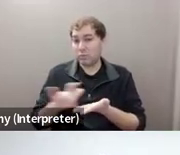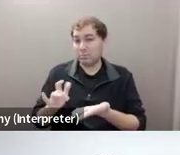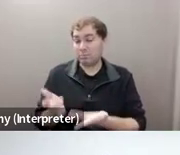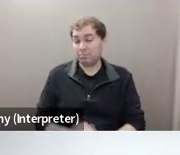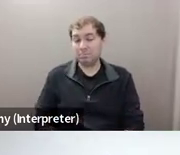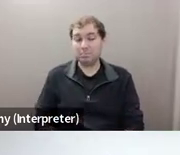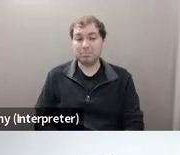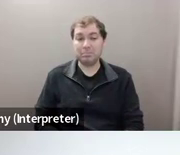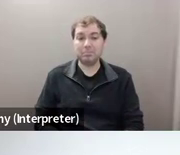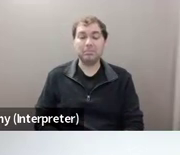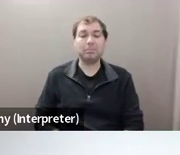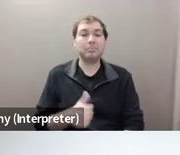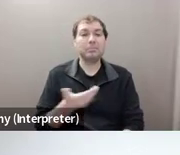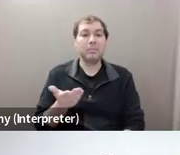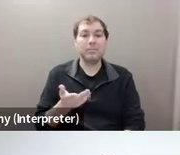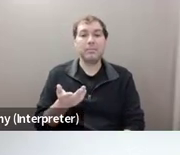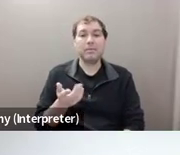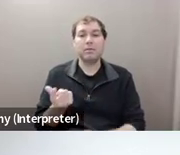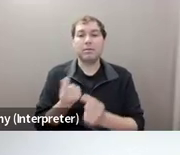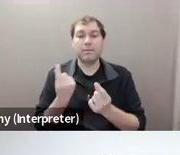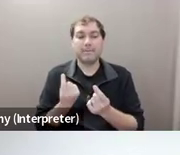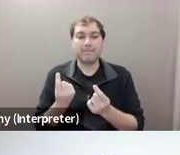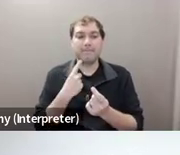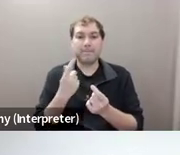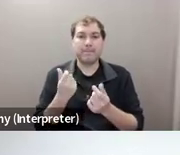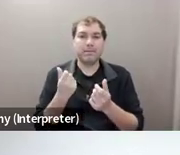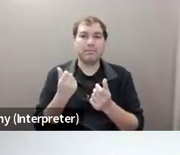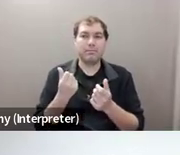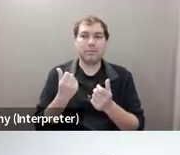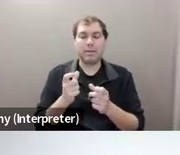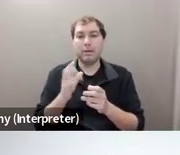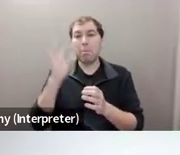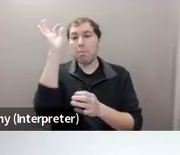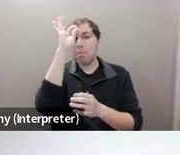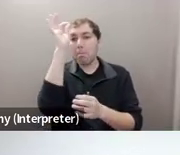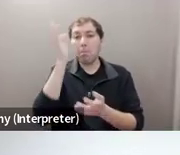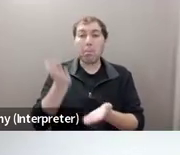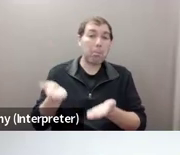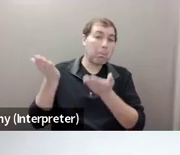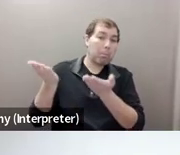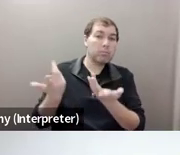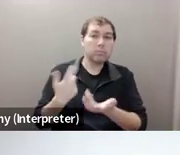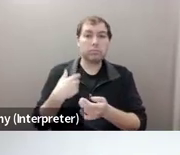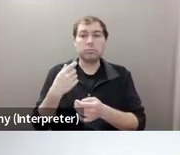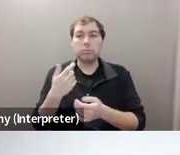Tyler Wilcox: And the other thing is that you can do then, as you can kind of play the fool a little bit. Tyler Wilcox: you know. You can pretend like you don't know better.